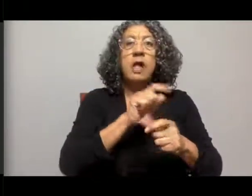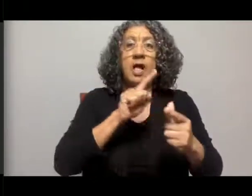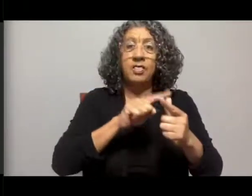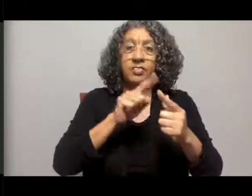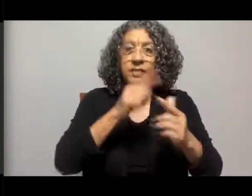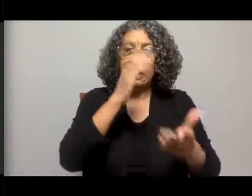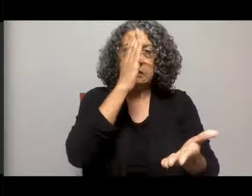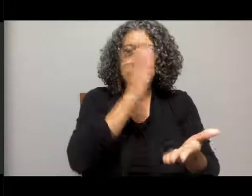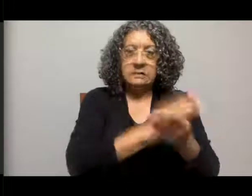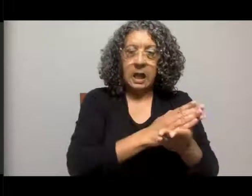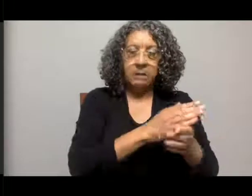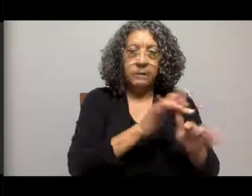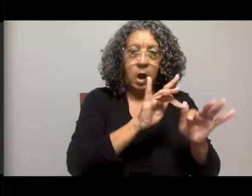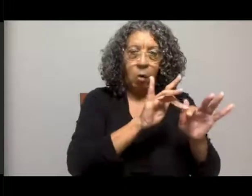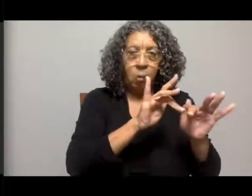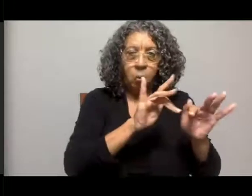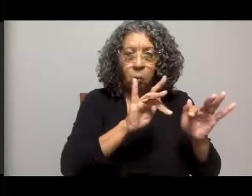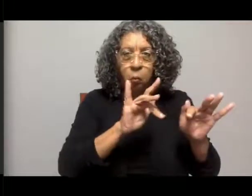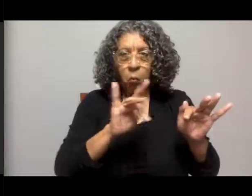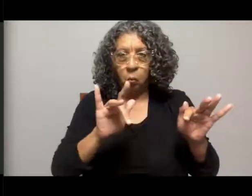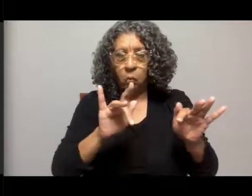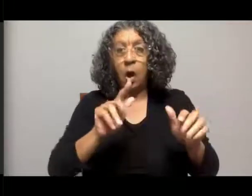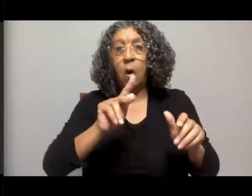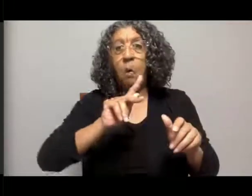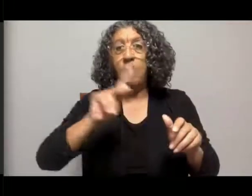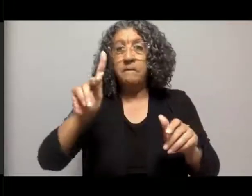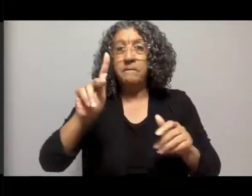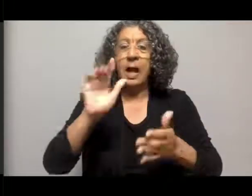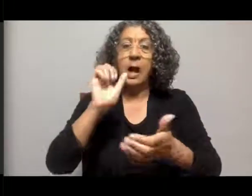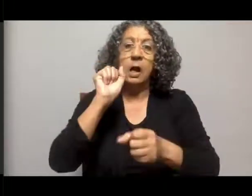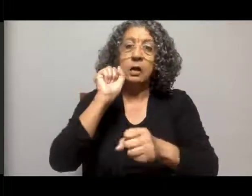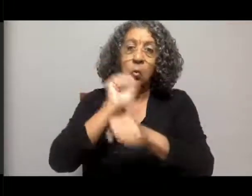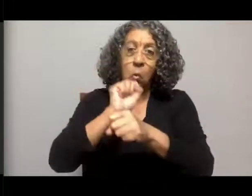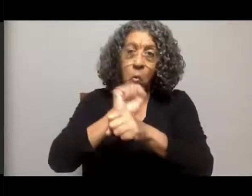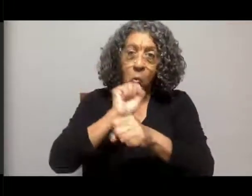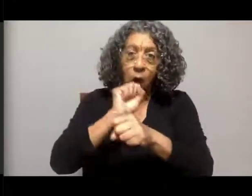If you work and then you stop there's a gap